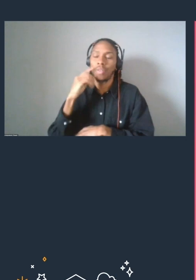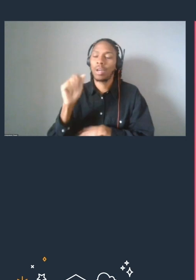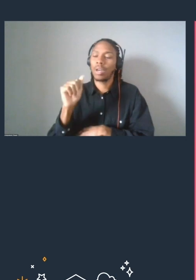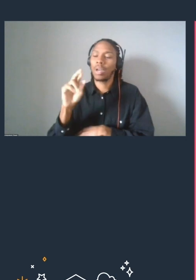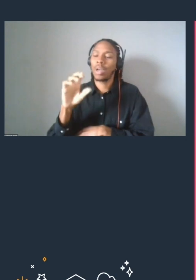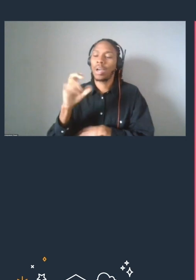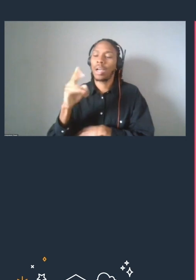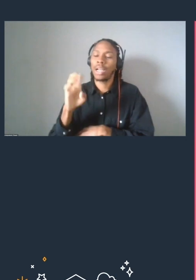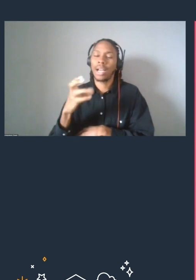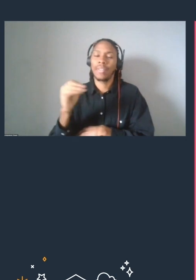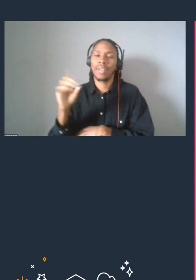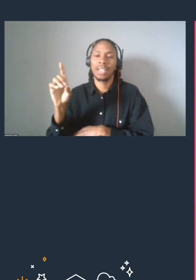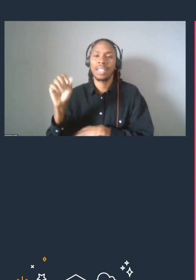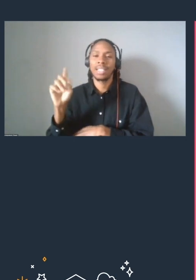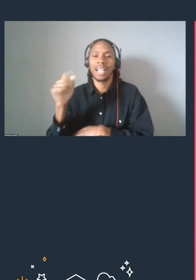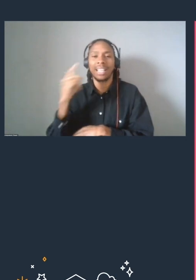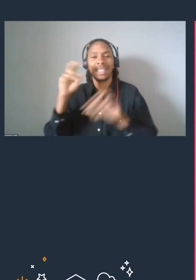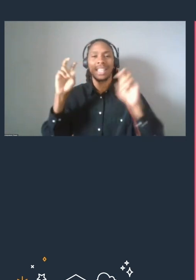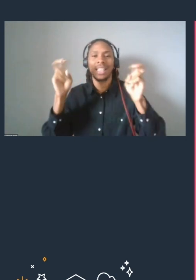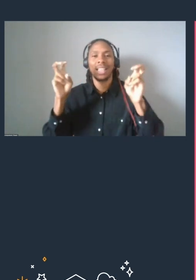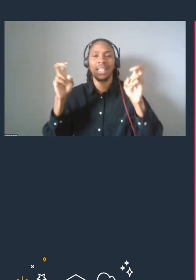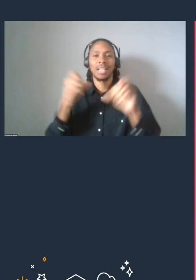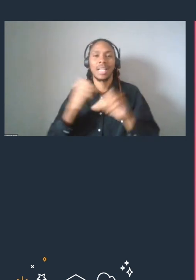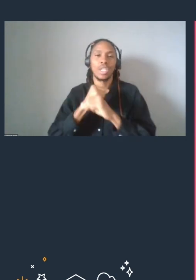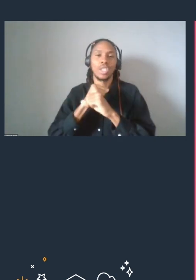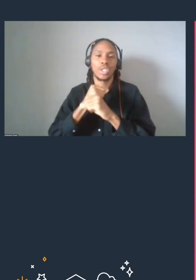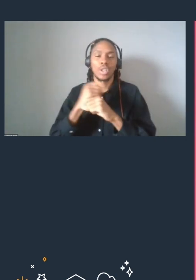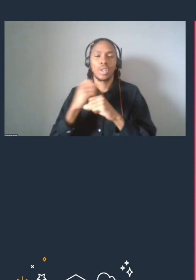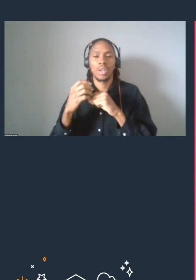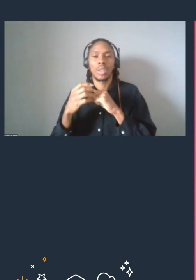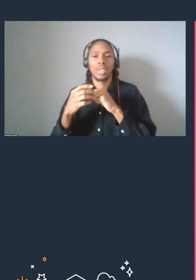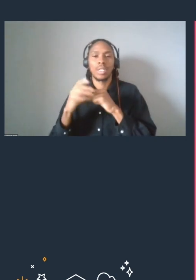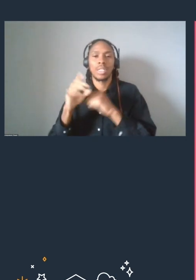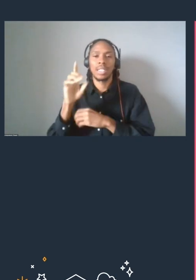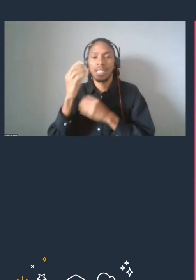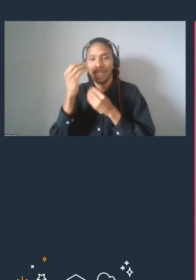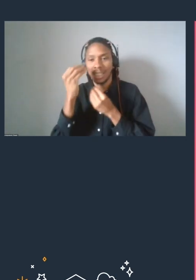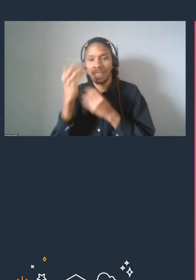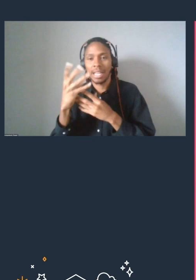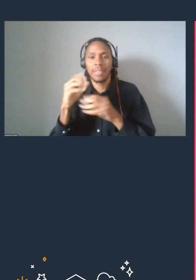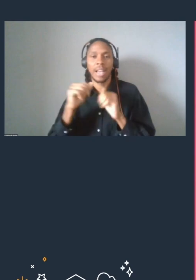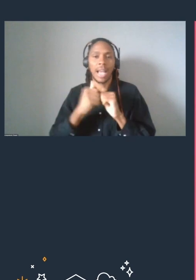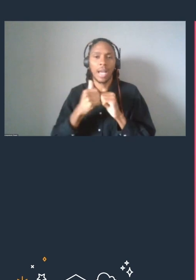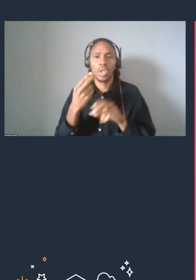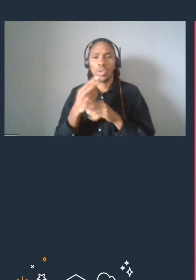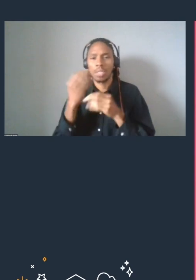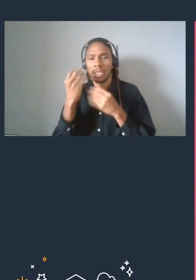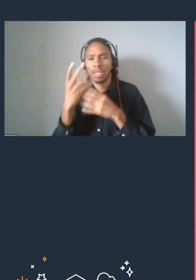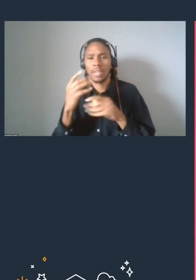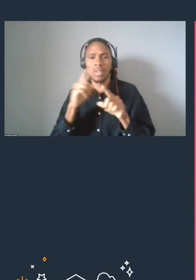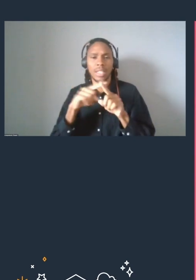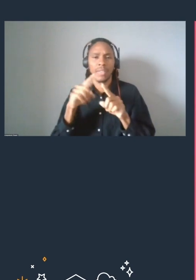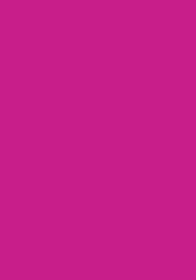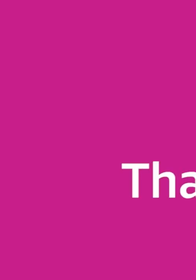kind of the theme of the day is of securing your data now is how you use your data, and different workloads, and use cases for using your data.